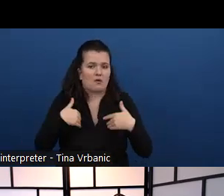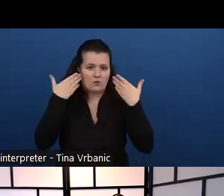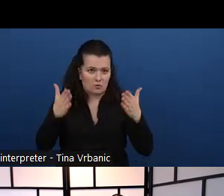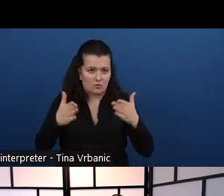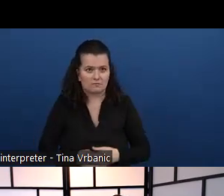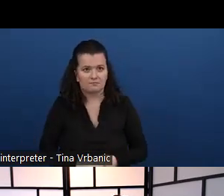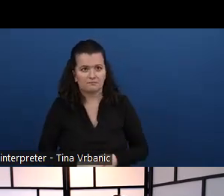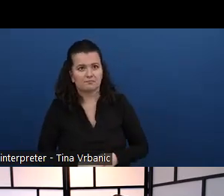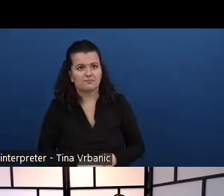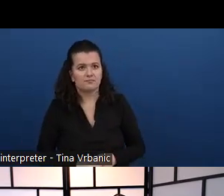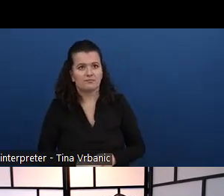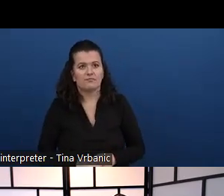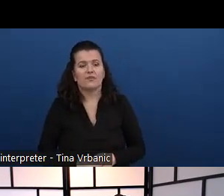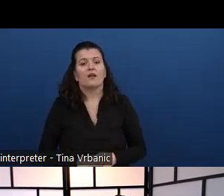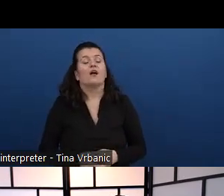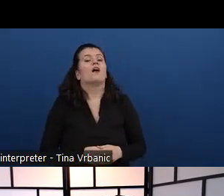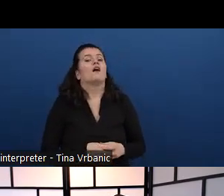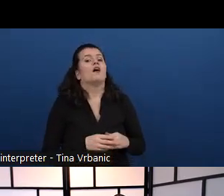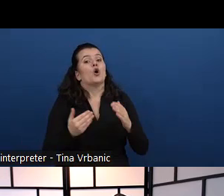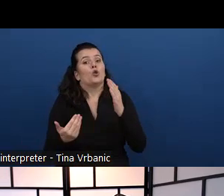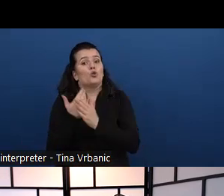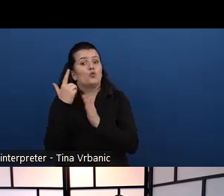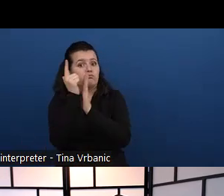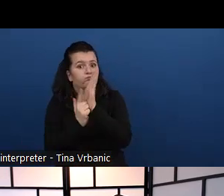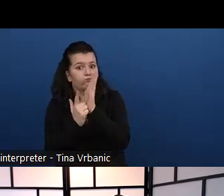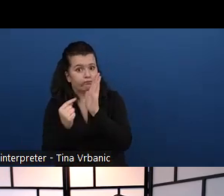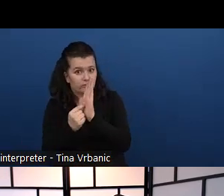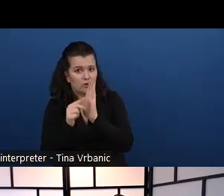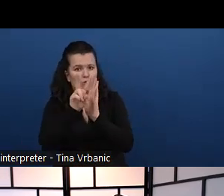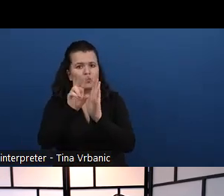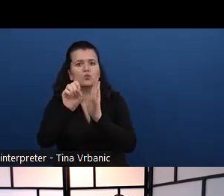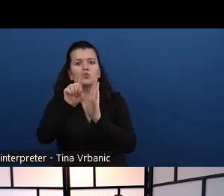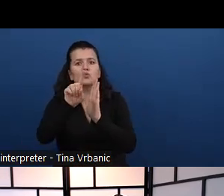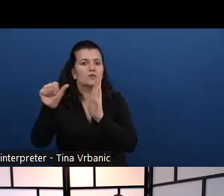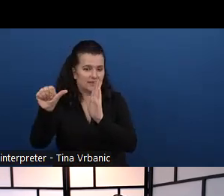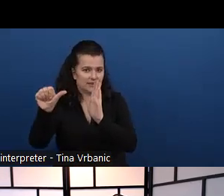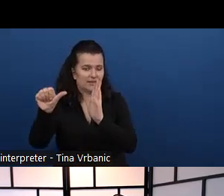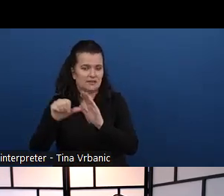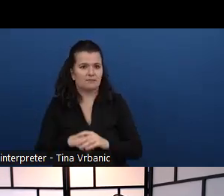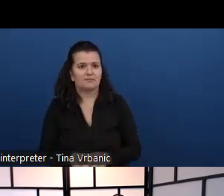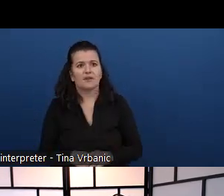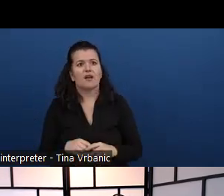We have a new law in 2016, 10 days before the Web Accessibility Directive, a law for